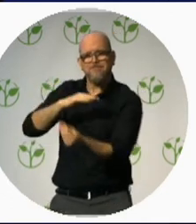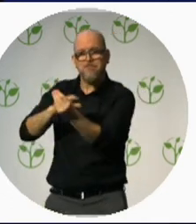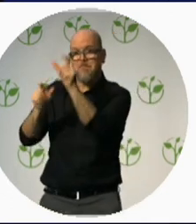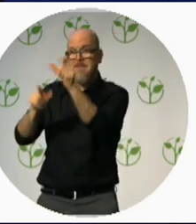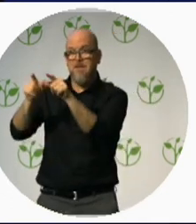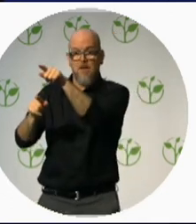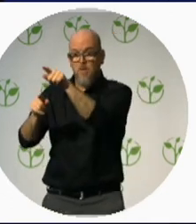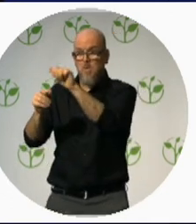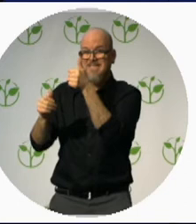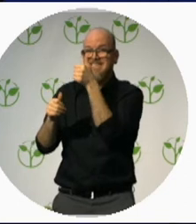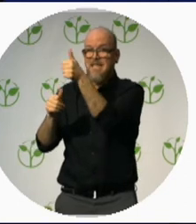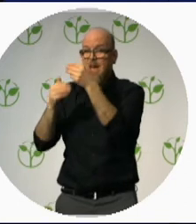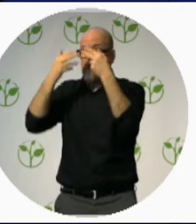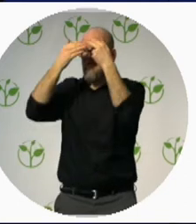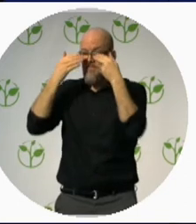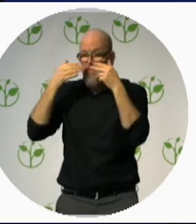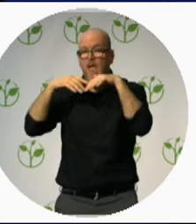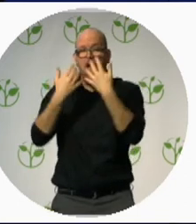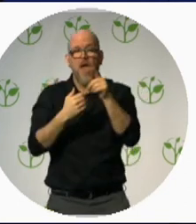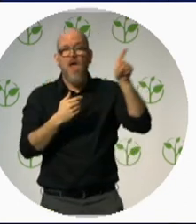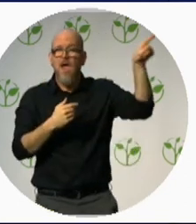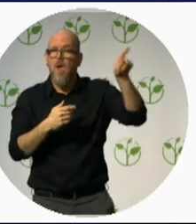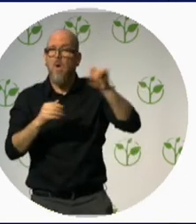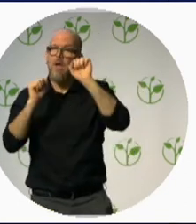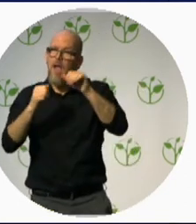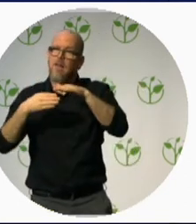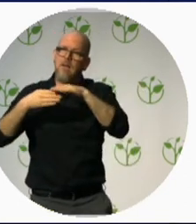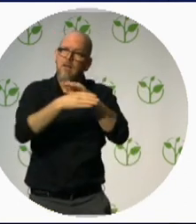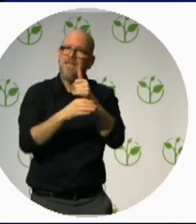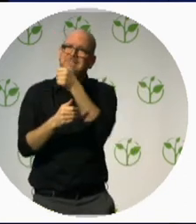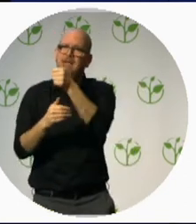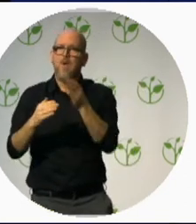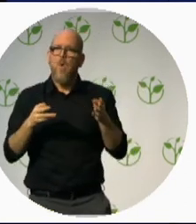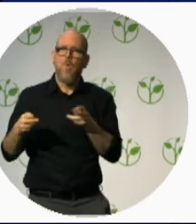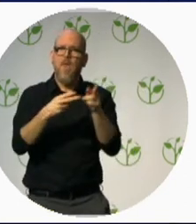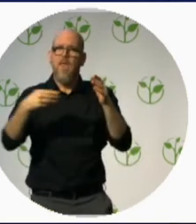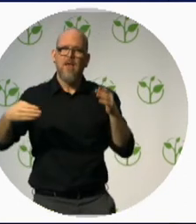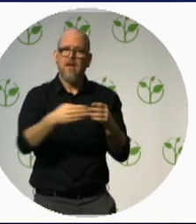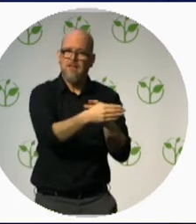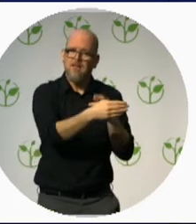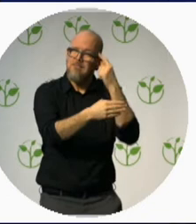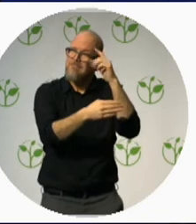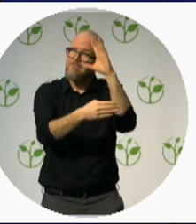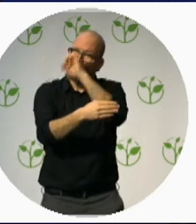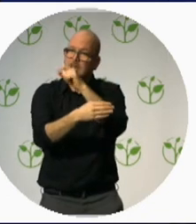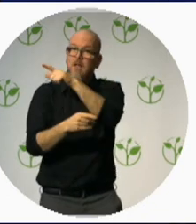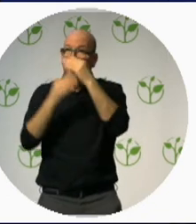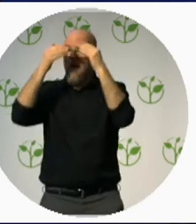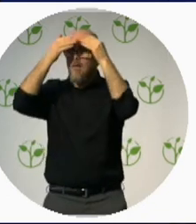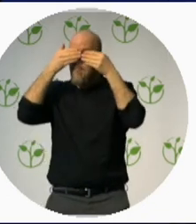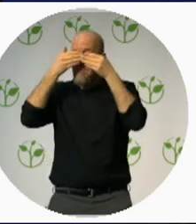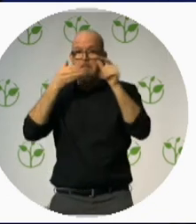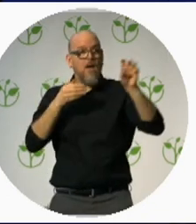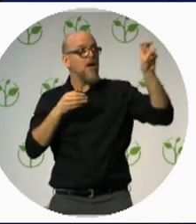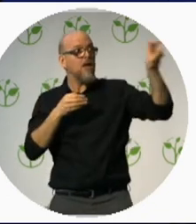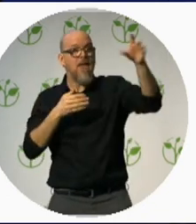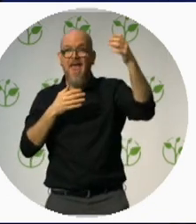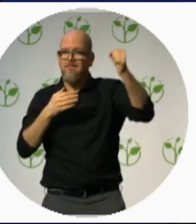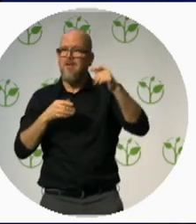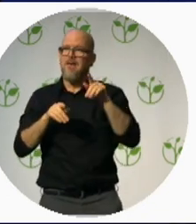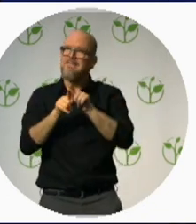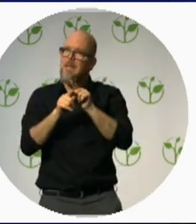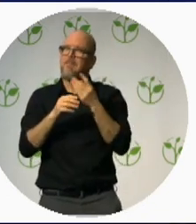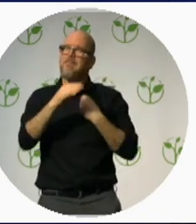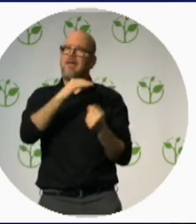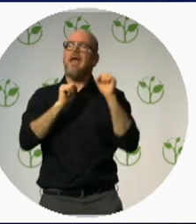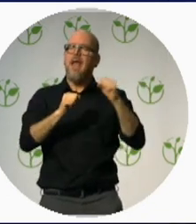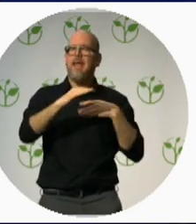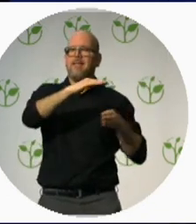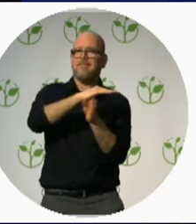What happens when we dare to fly against convention, changing our beliefs and challenging everything